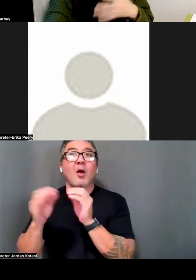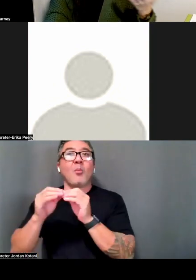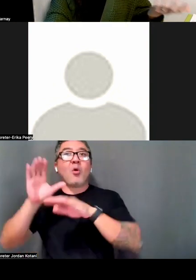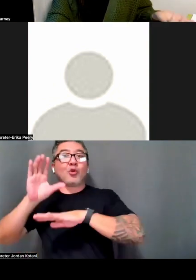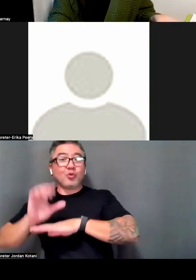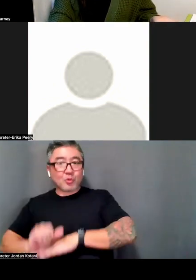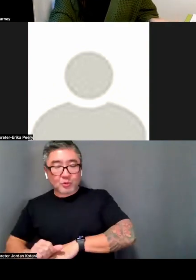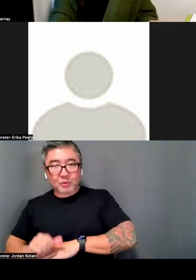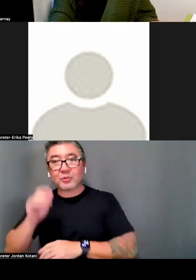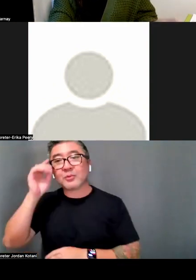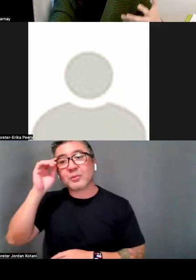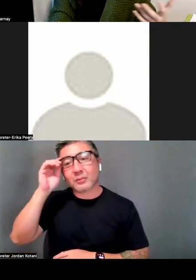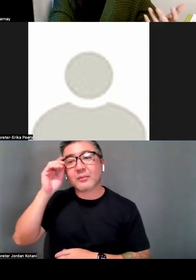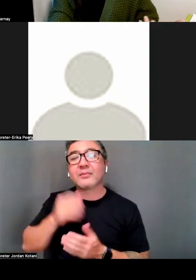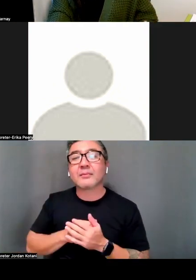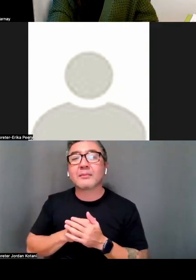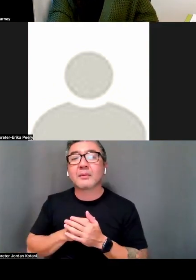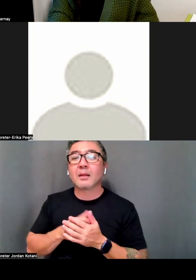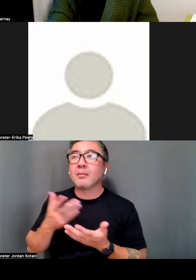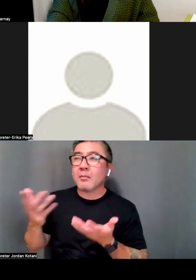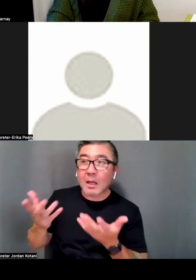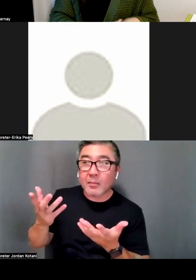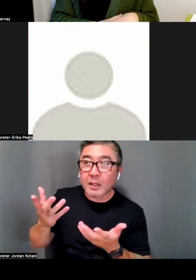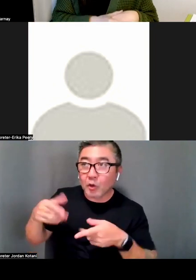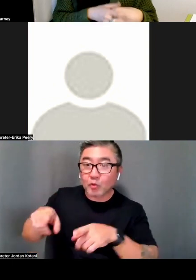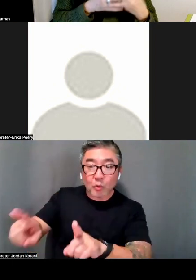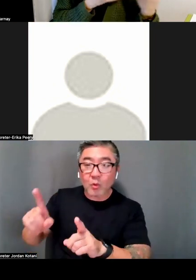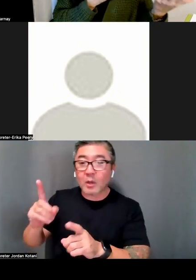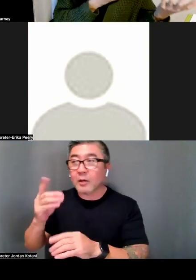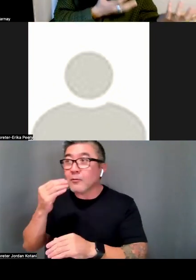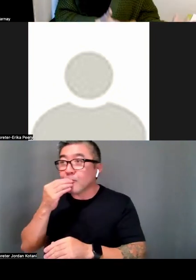Things we know that are common. Maybe they like music or they like a particular smell,